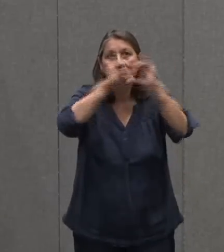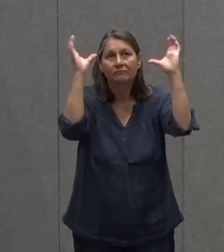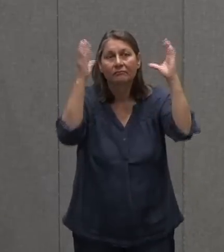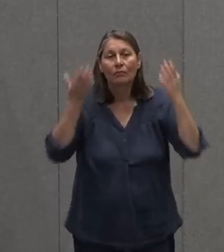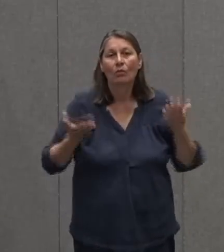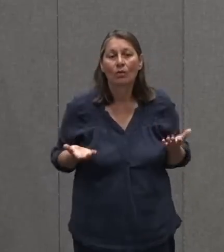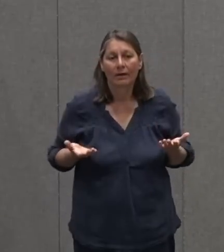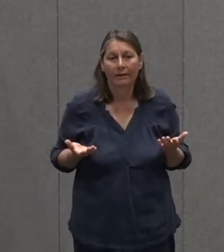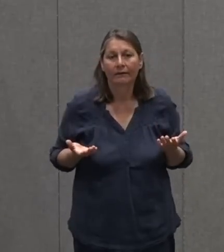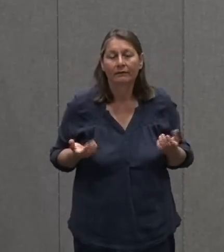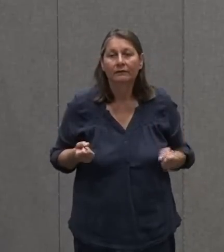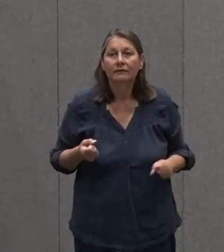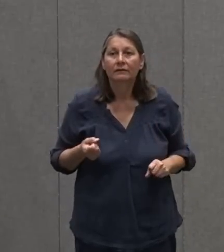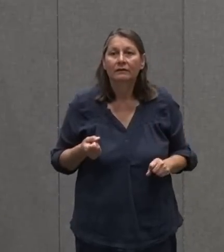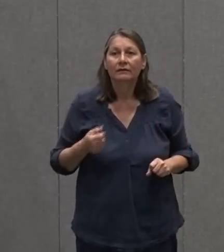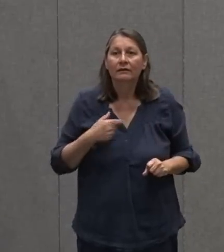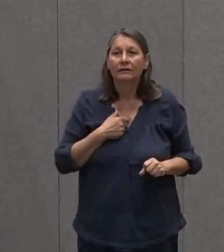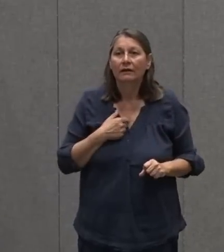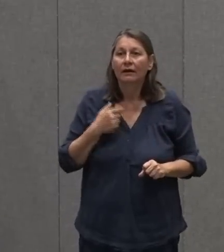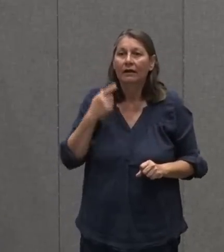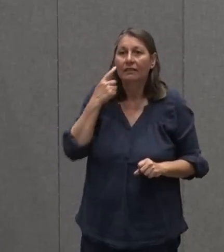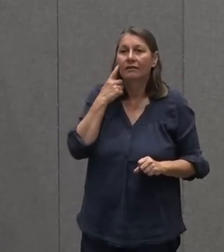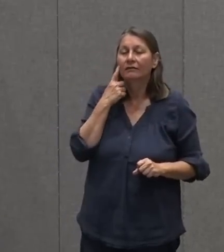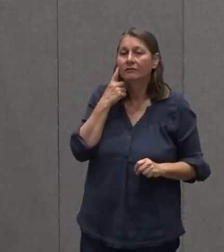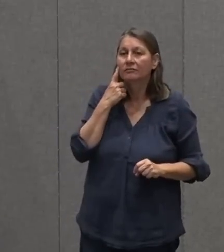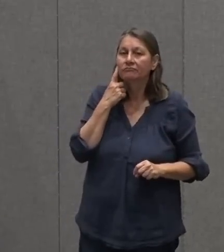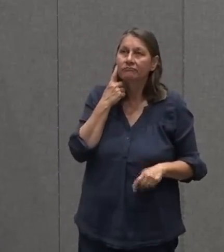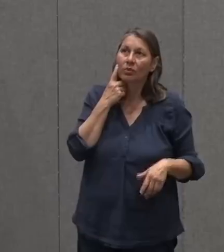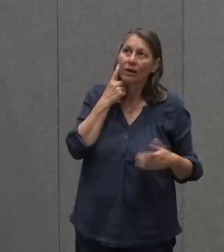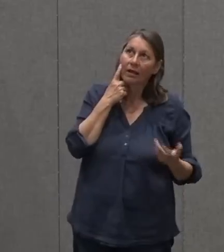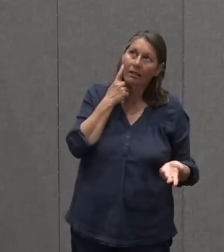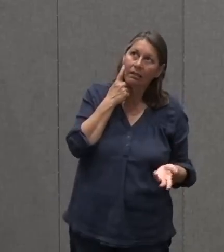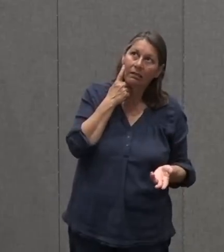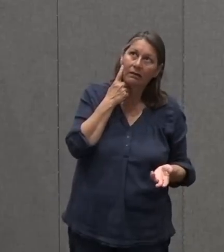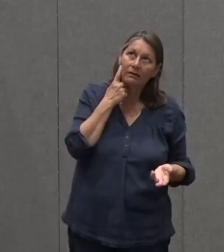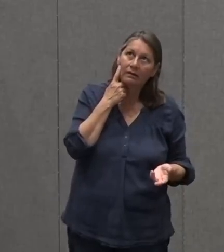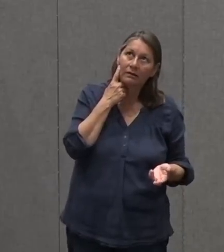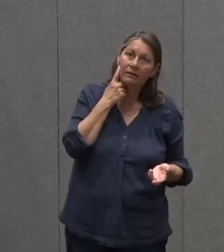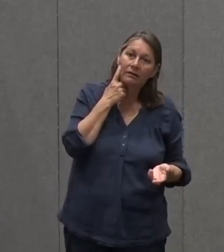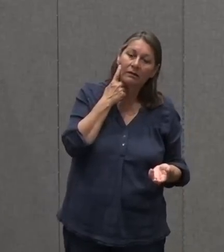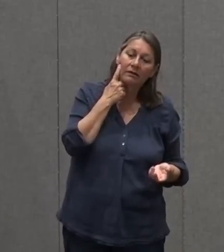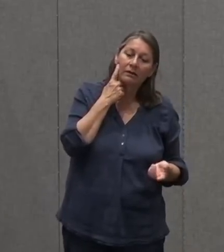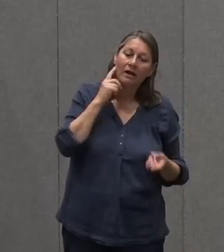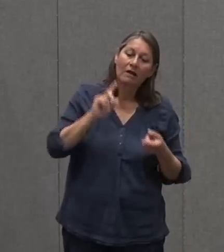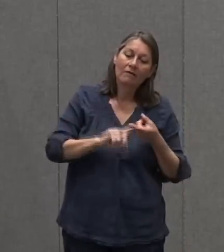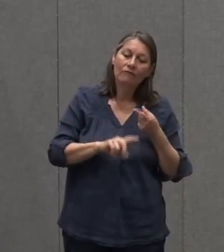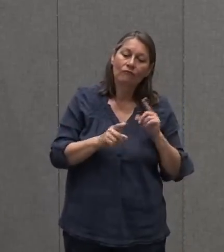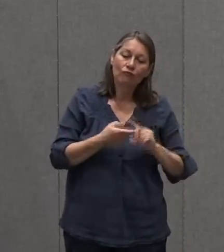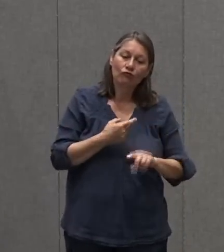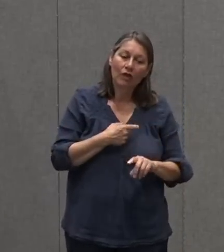I know I'm thinking about, well, there's friends that are playing board games